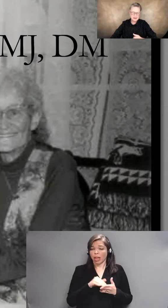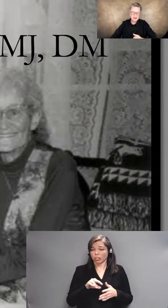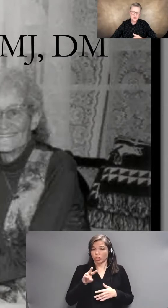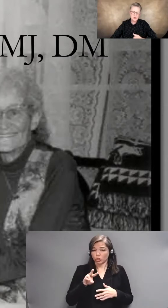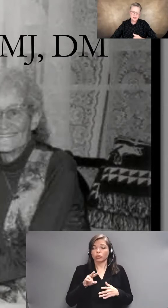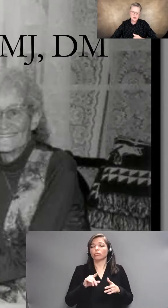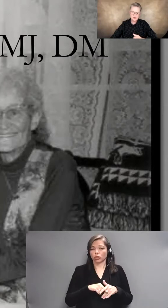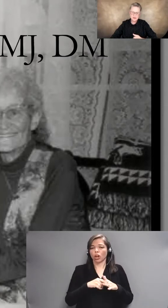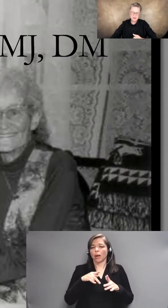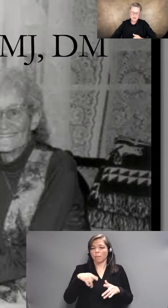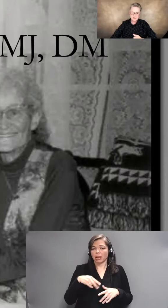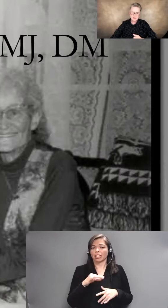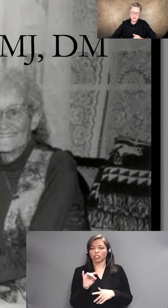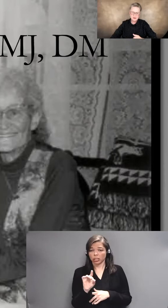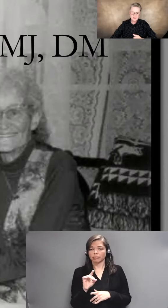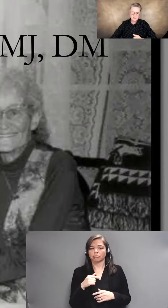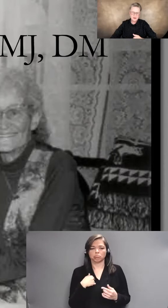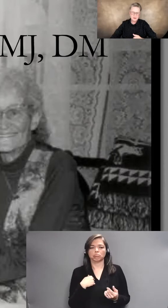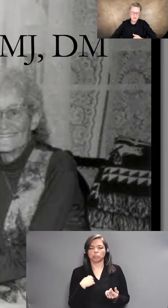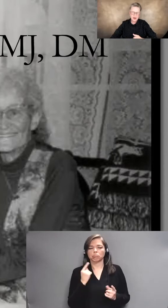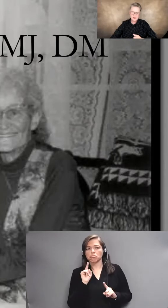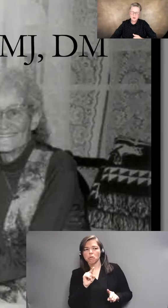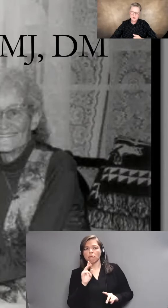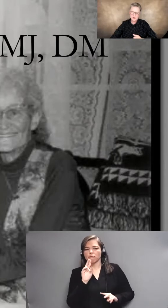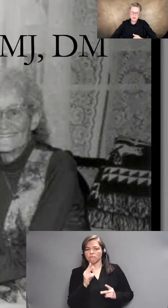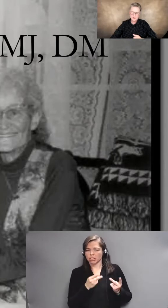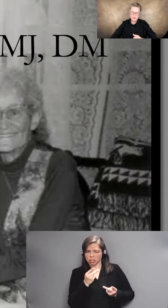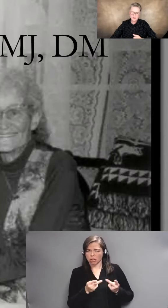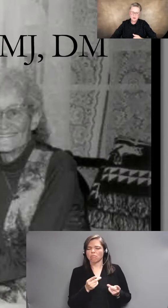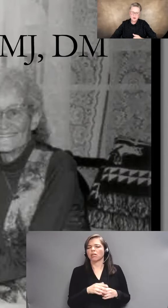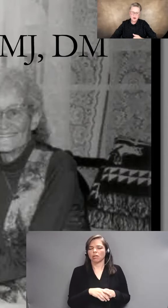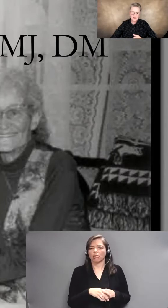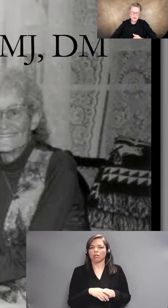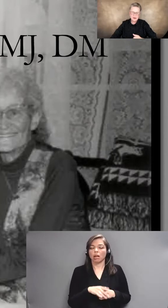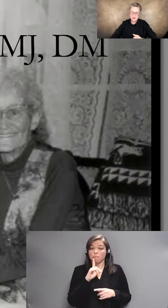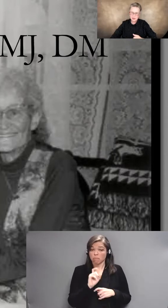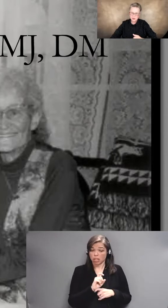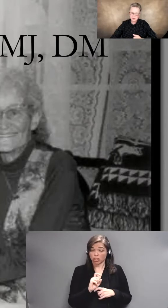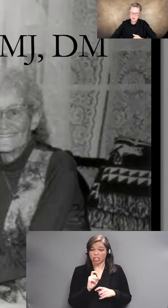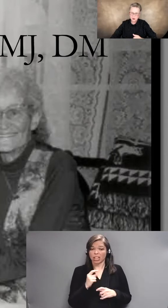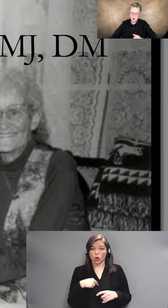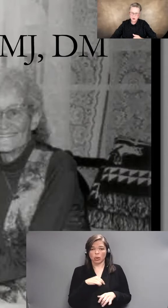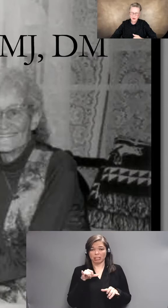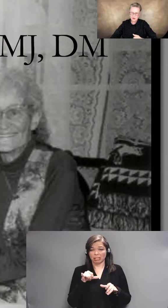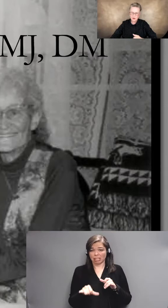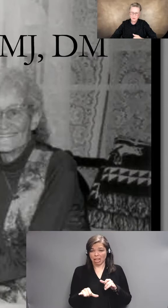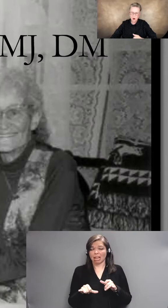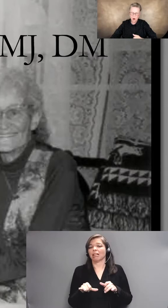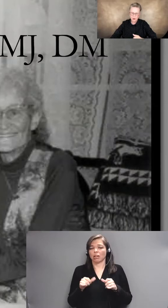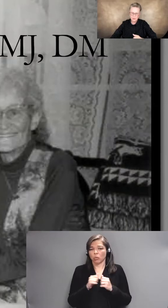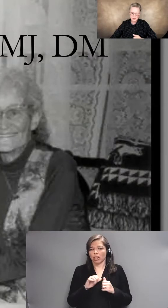and we went to go visit, actually, we got to stay with Sharon Newman Solo and her mom, her